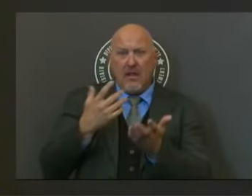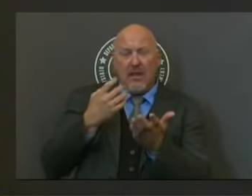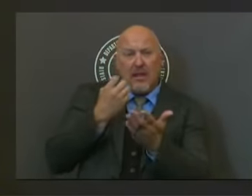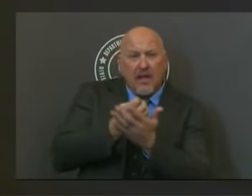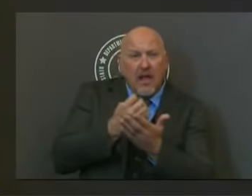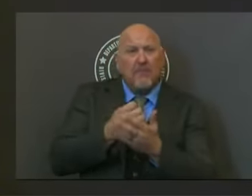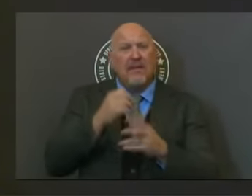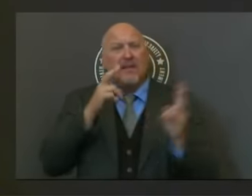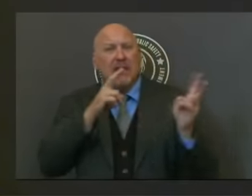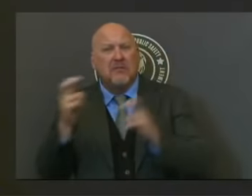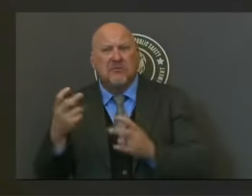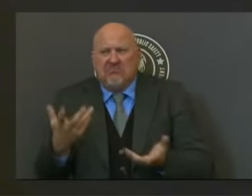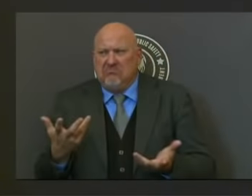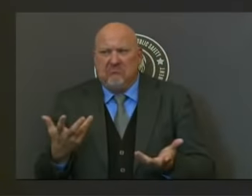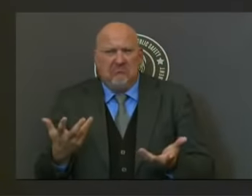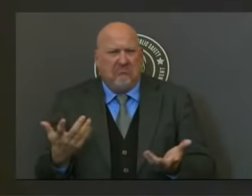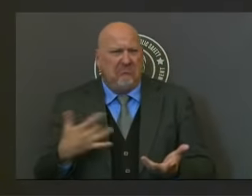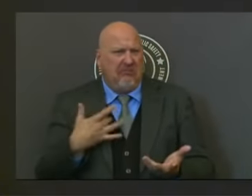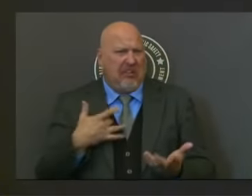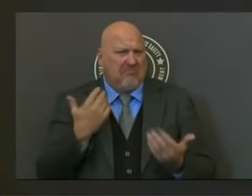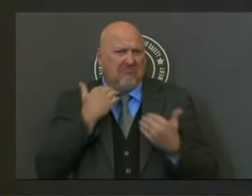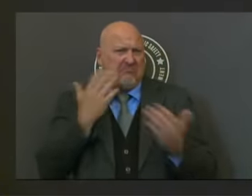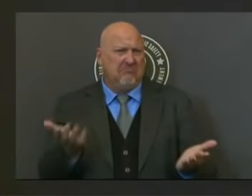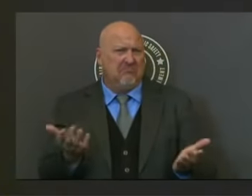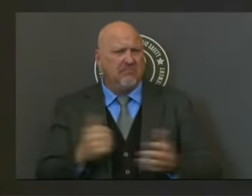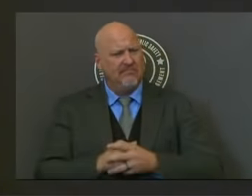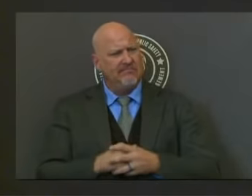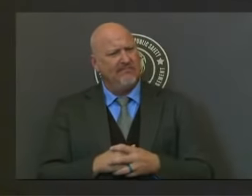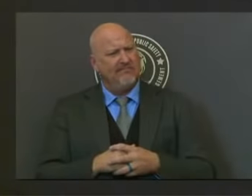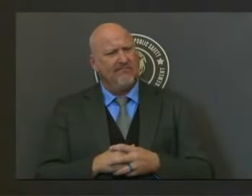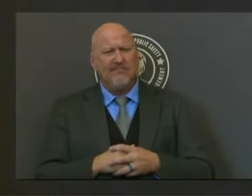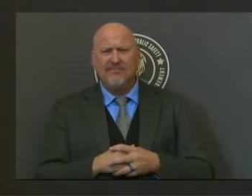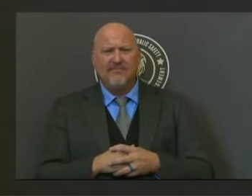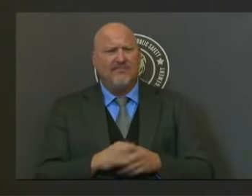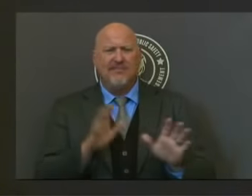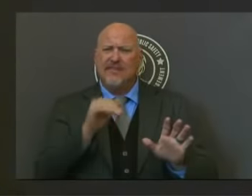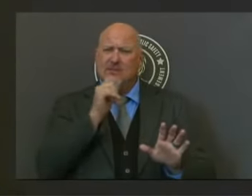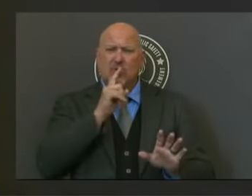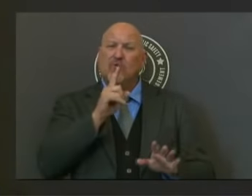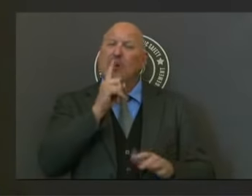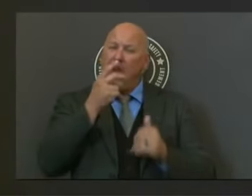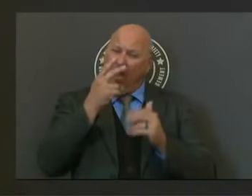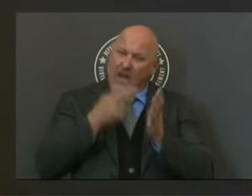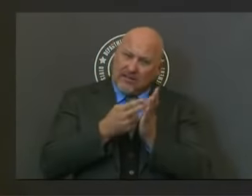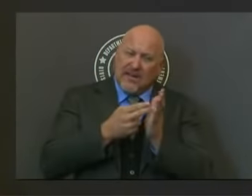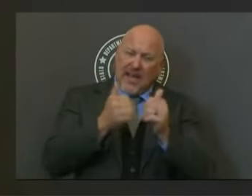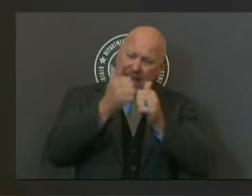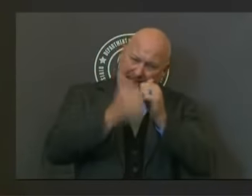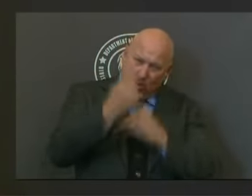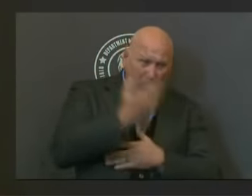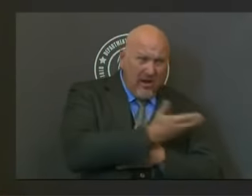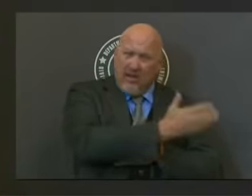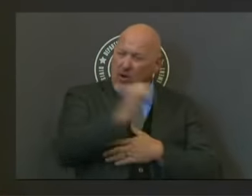the state we all have a role to play we all need to do our part